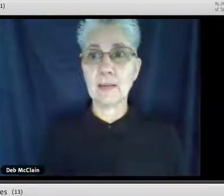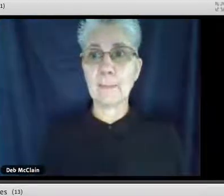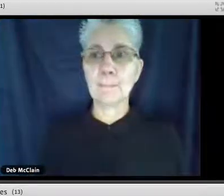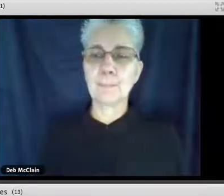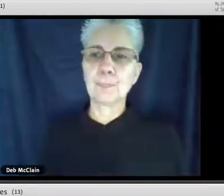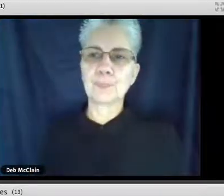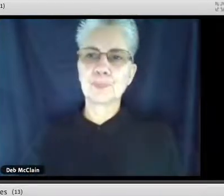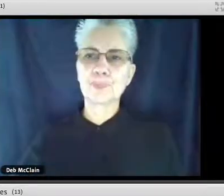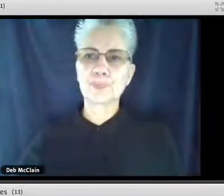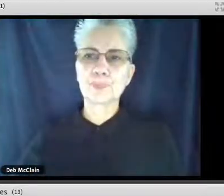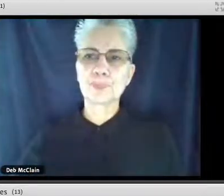I'll give you a second to type.